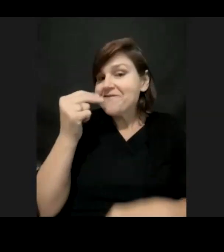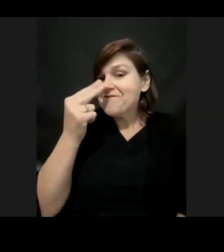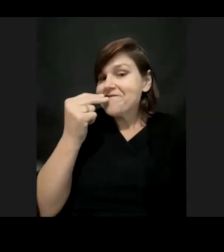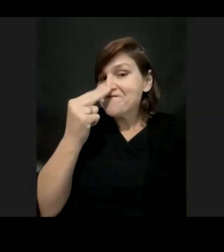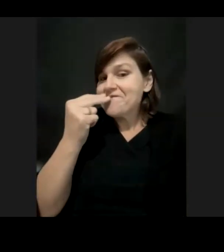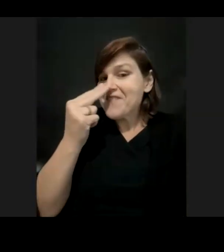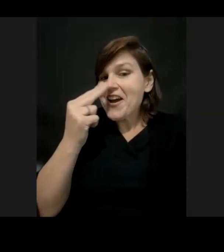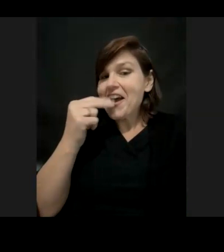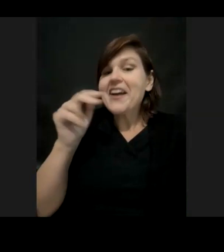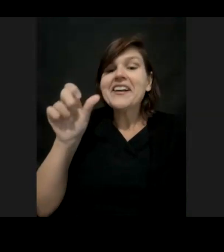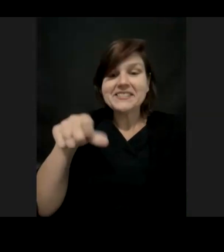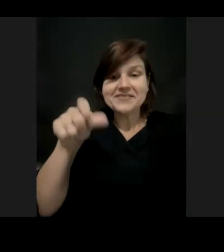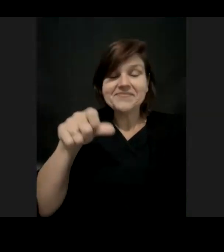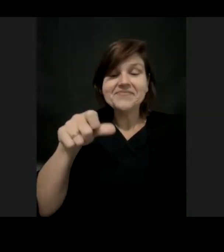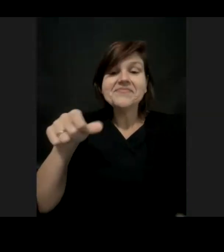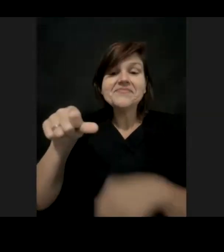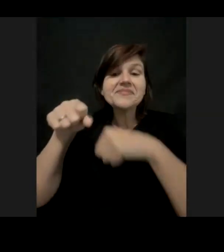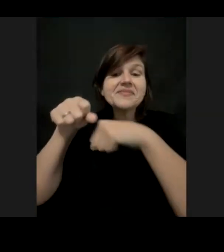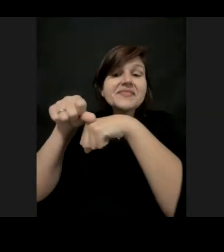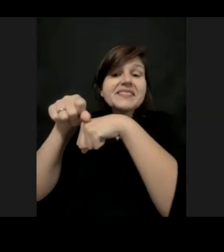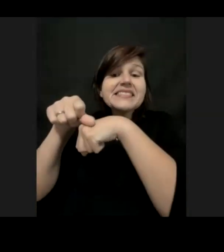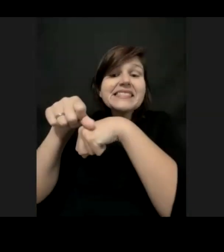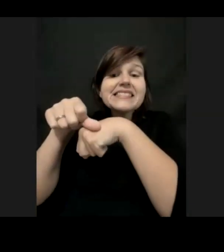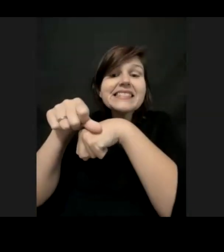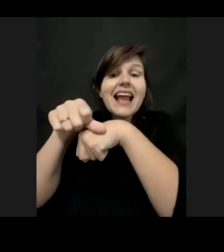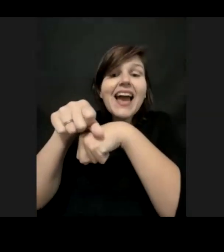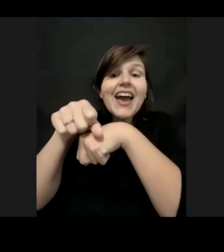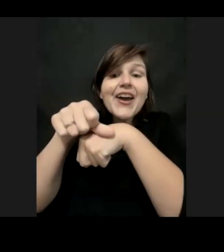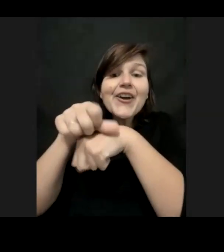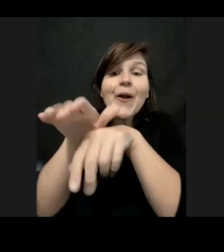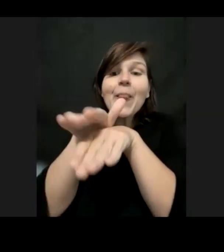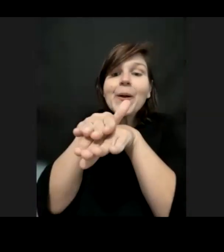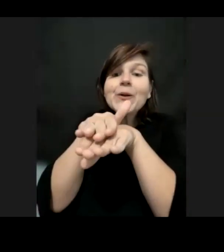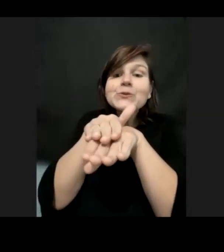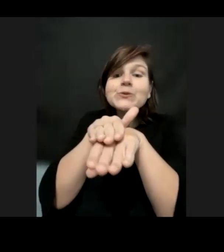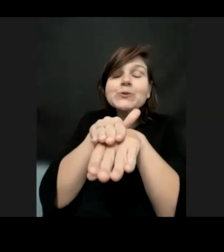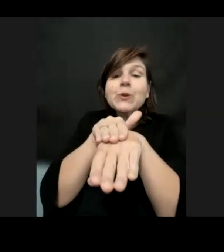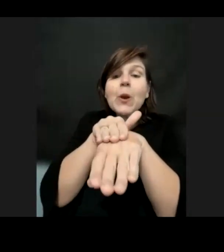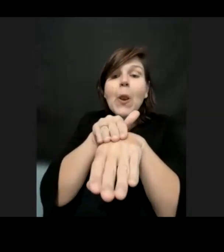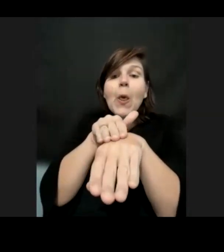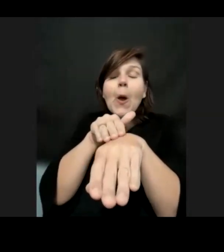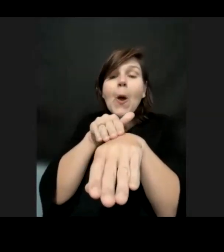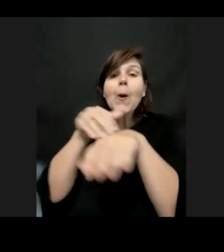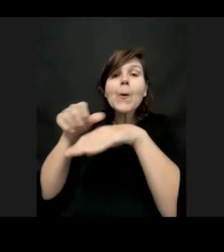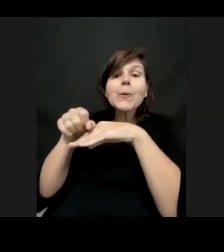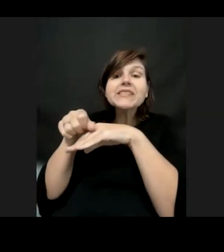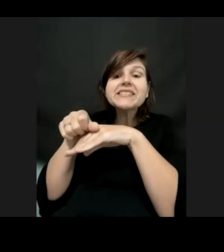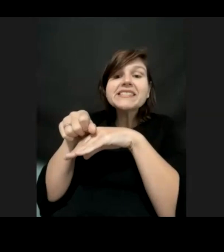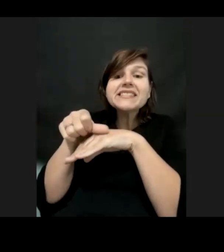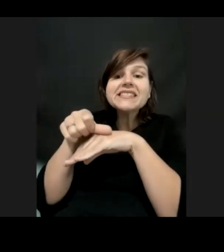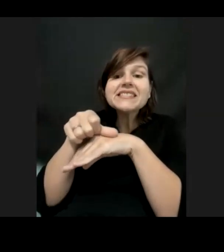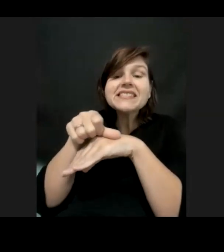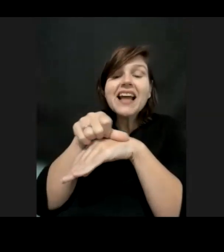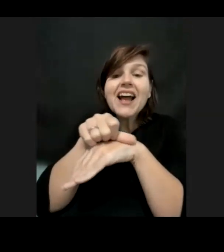Gail the Slow Snail, the slooww snail! Right, boys and girls!